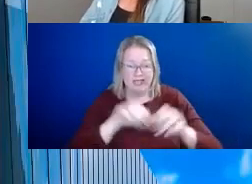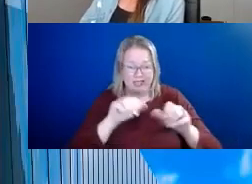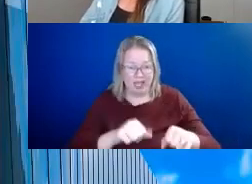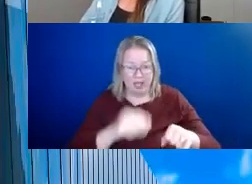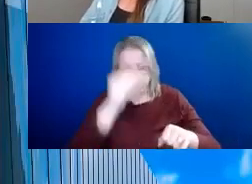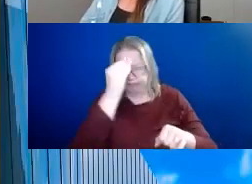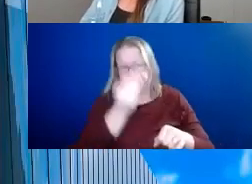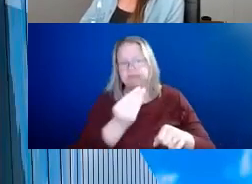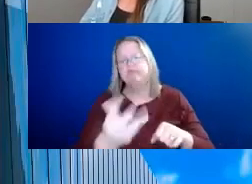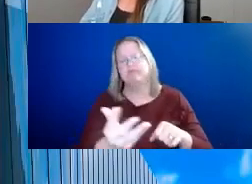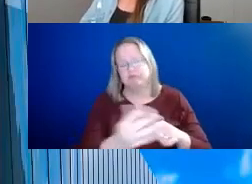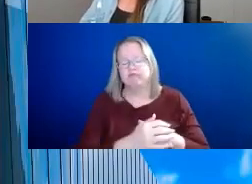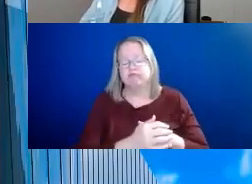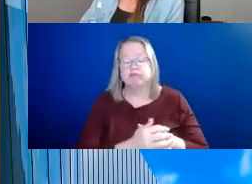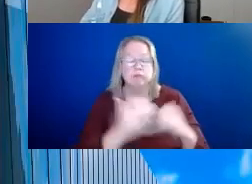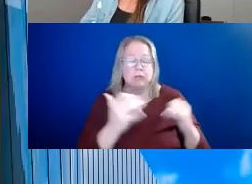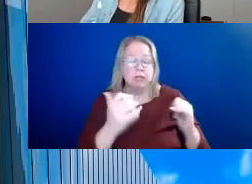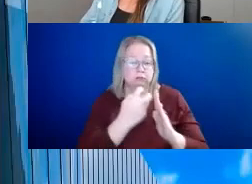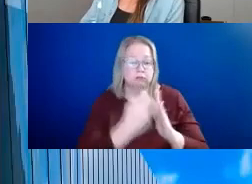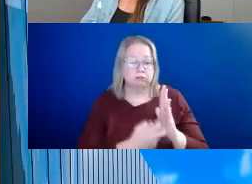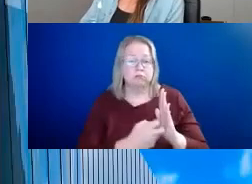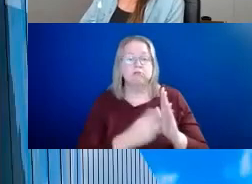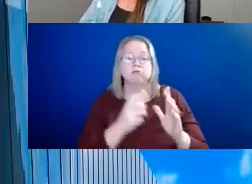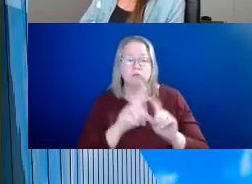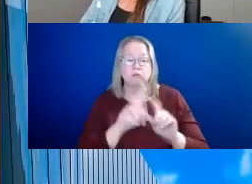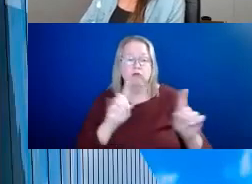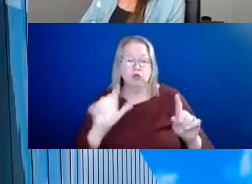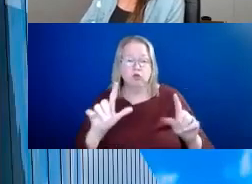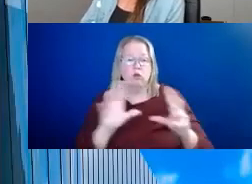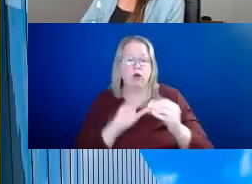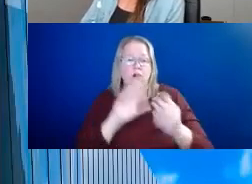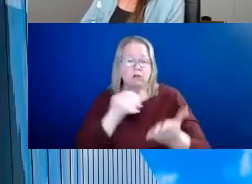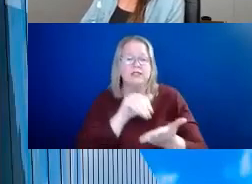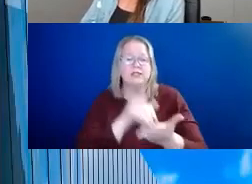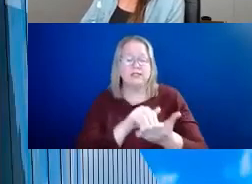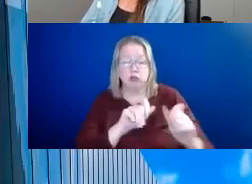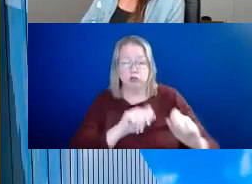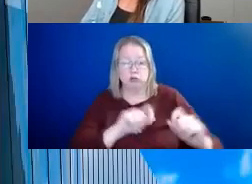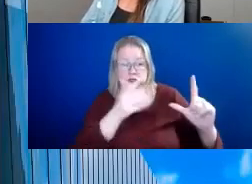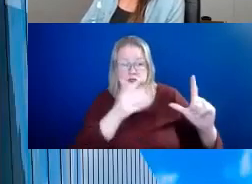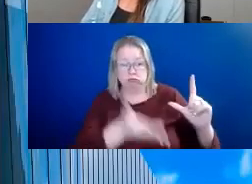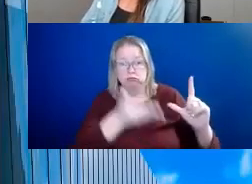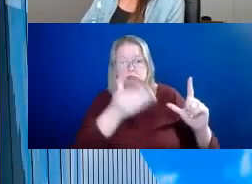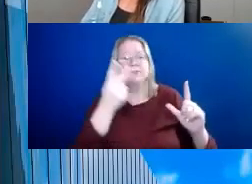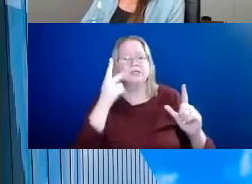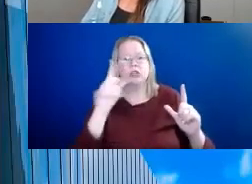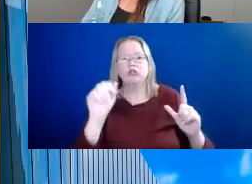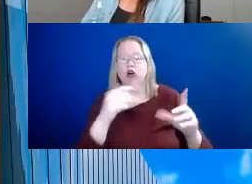12:20:49 Now to the virtual conference center. On my screen is the login page in the center